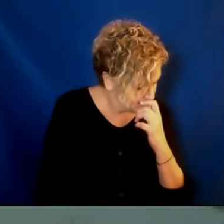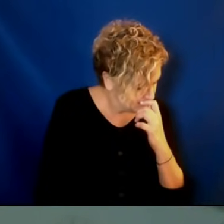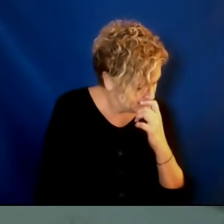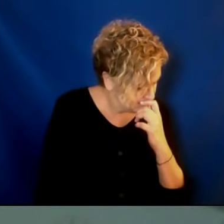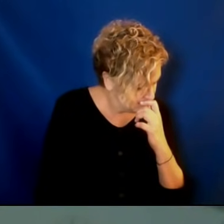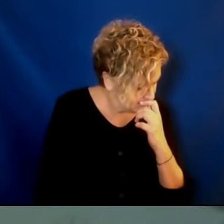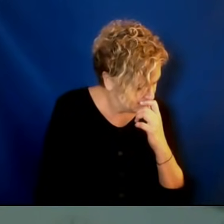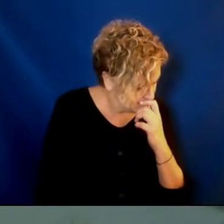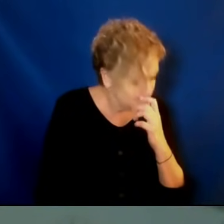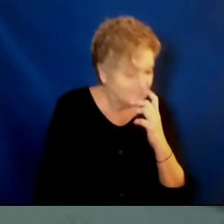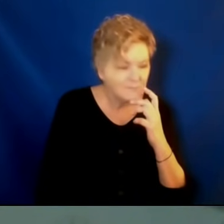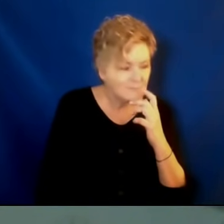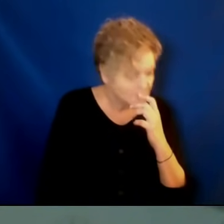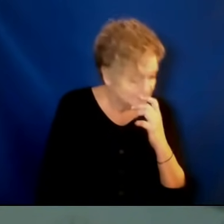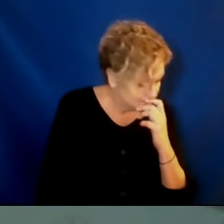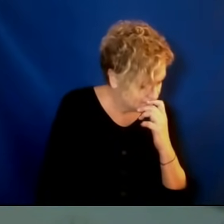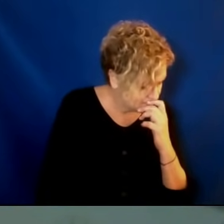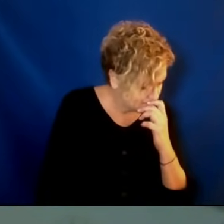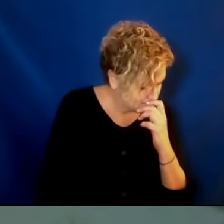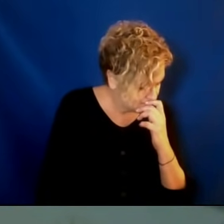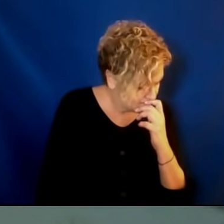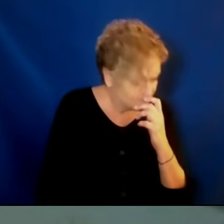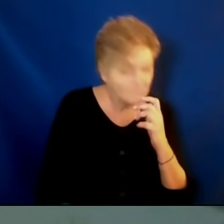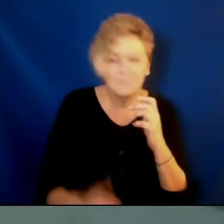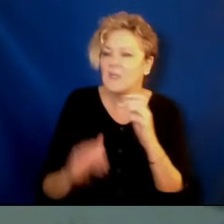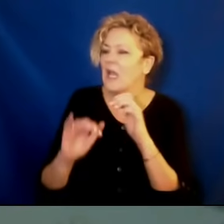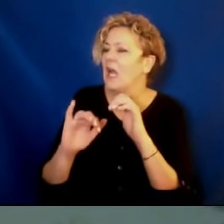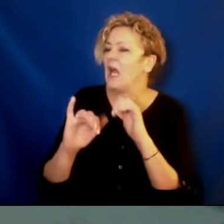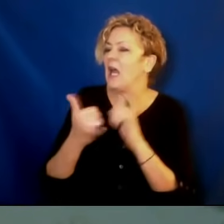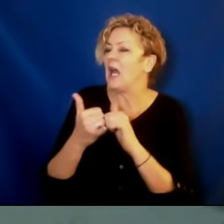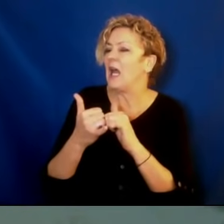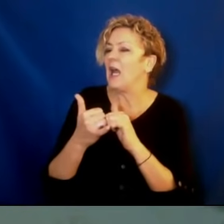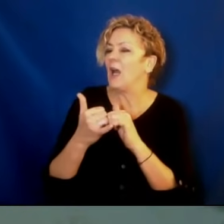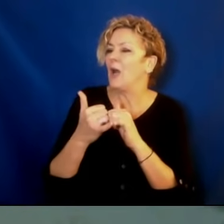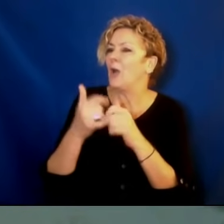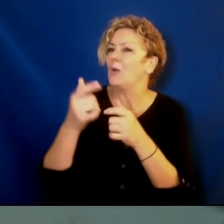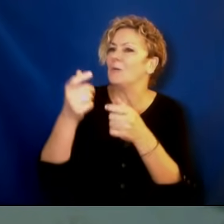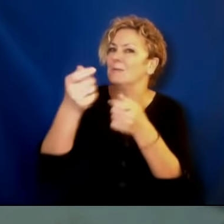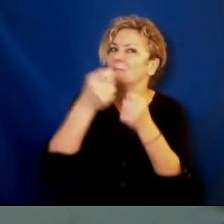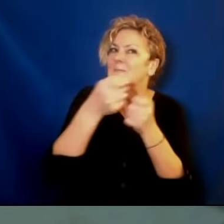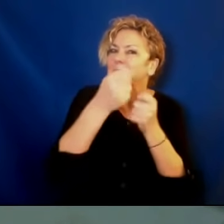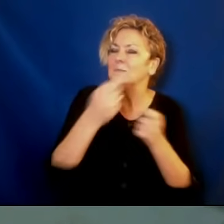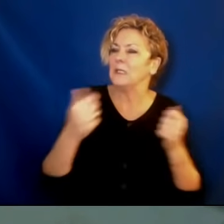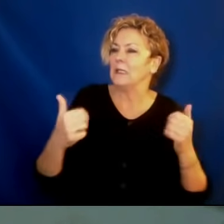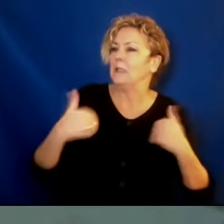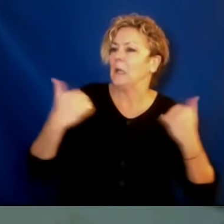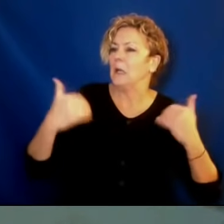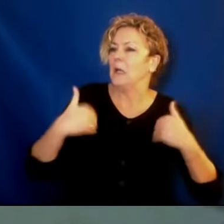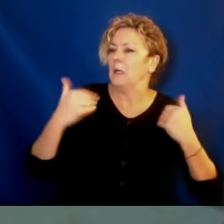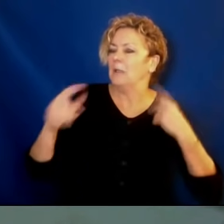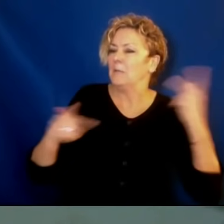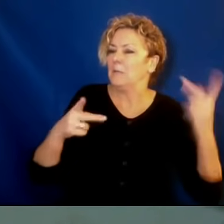that constraints like people living with roommates or multigenerational homes don't really have the luxury of working from home necessarily.